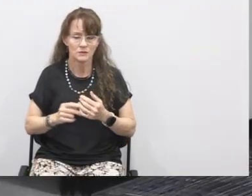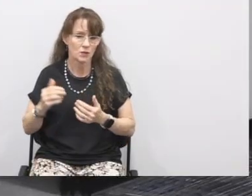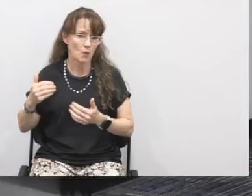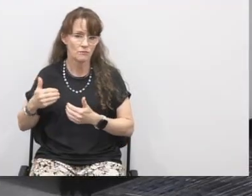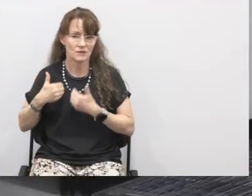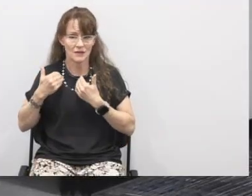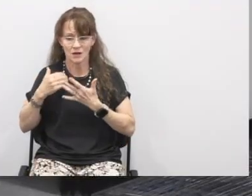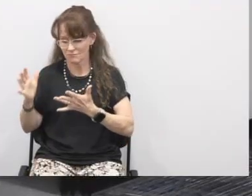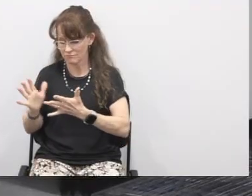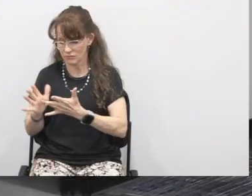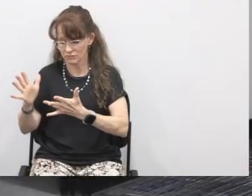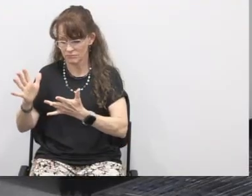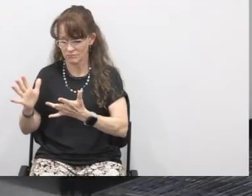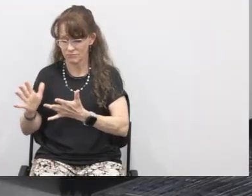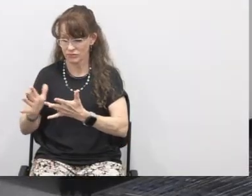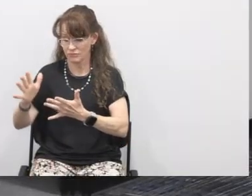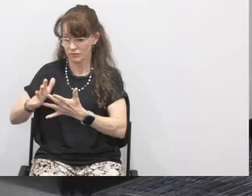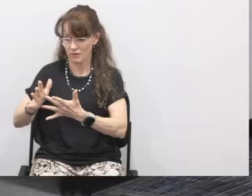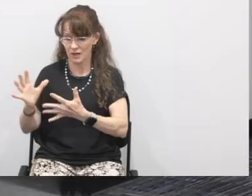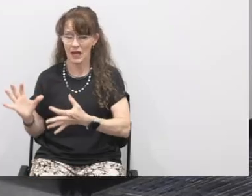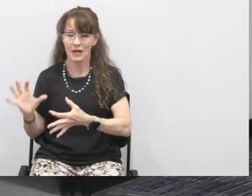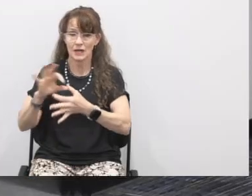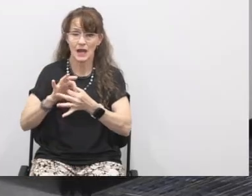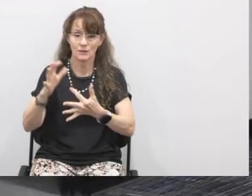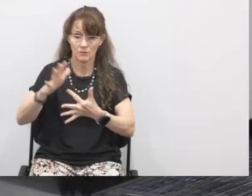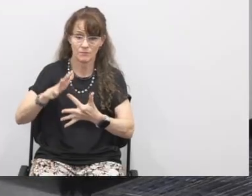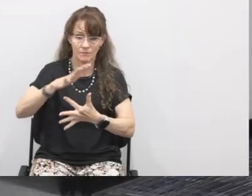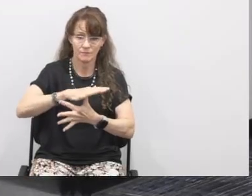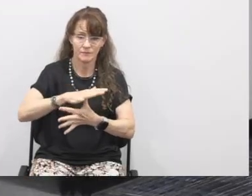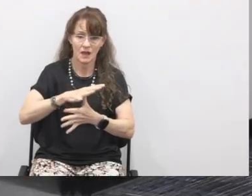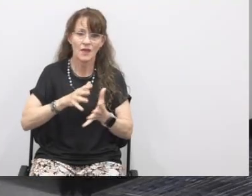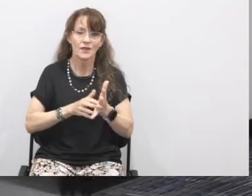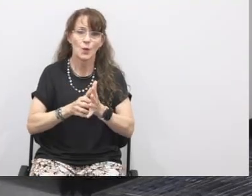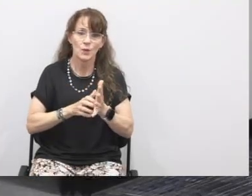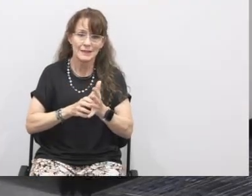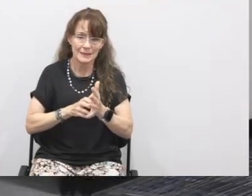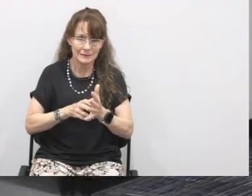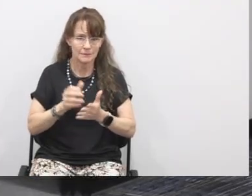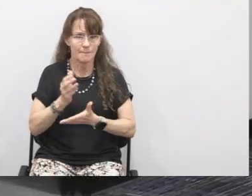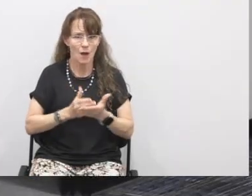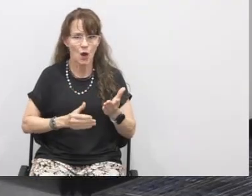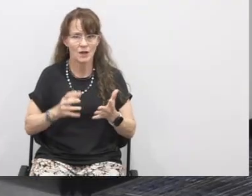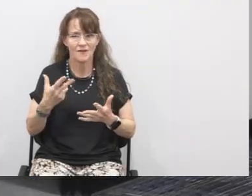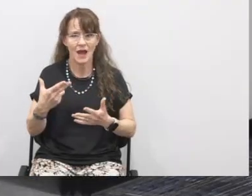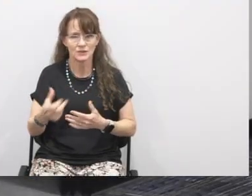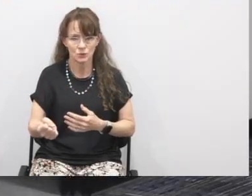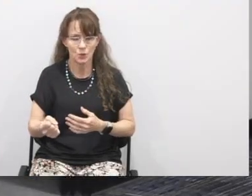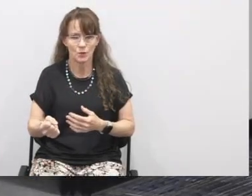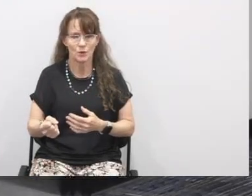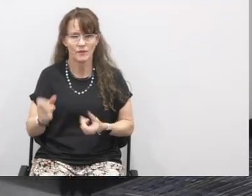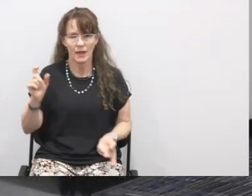We identify that as one of the weakest links. So the hardest part of being in high school is that adjustment period.